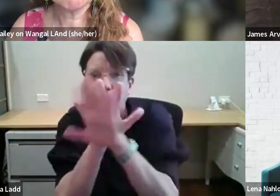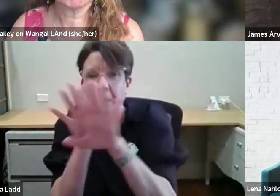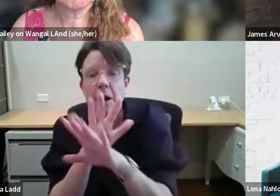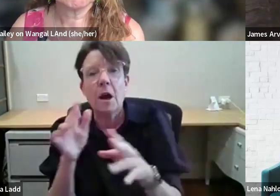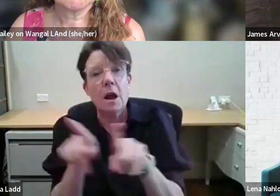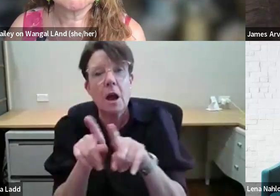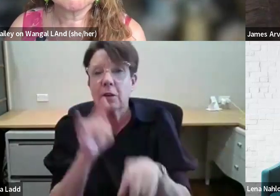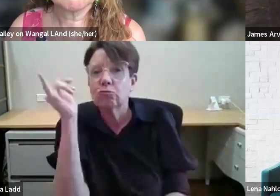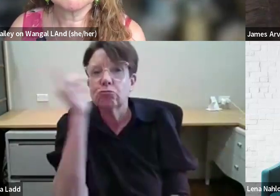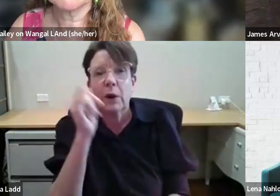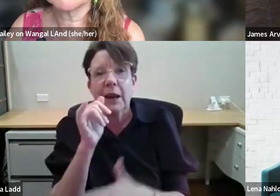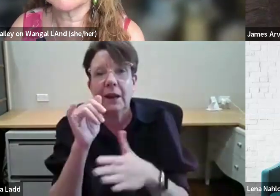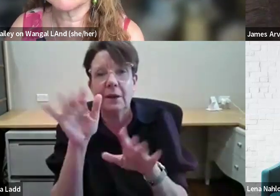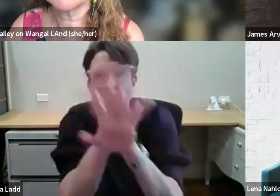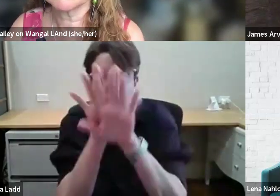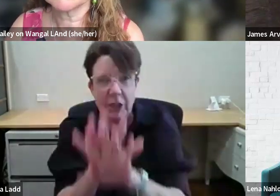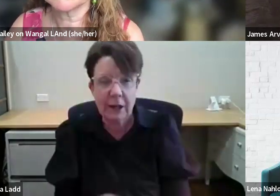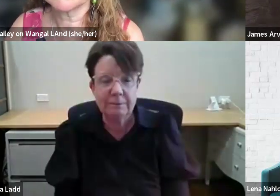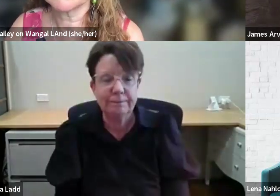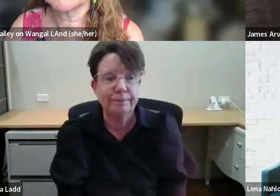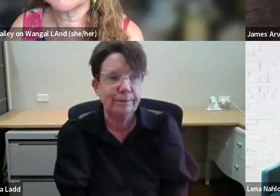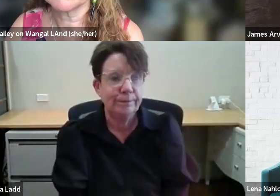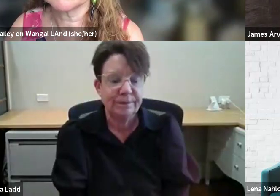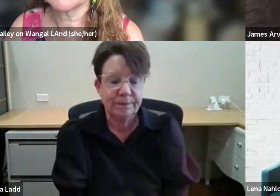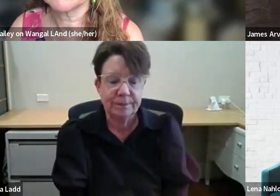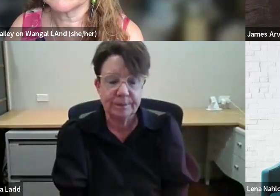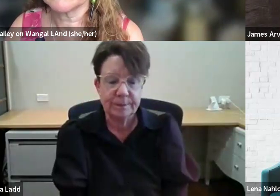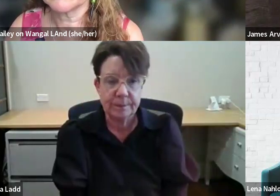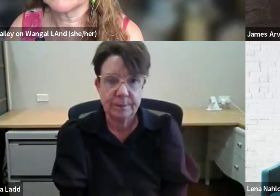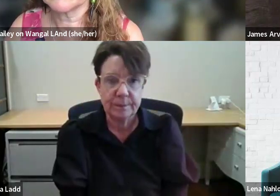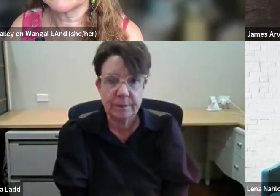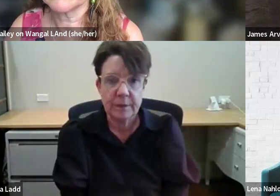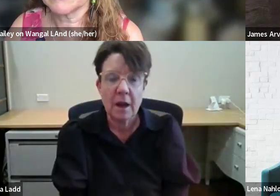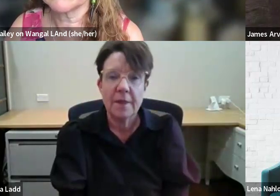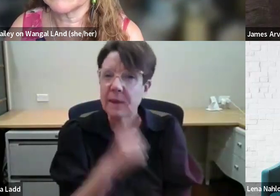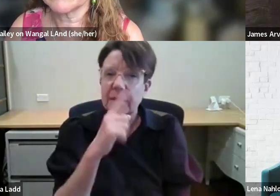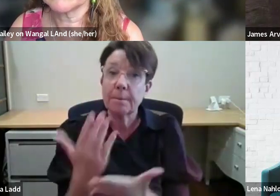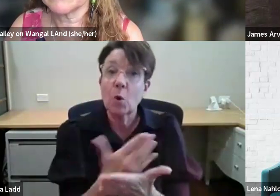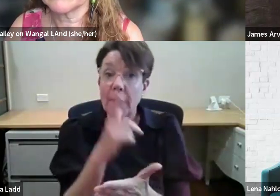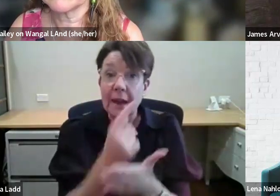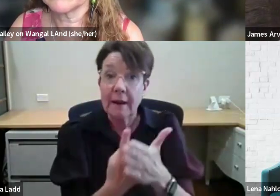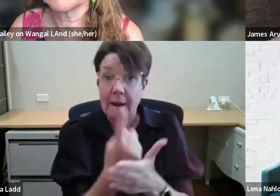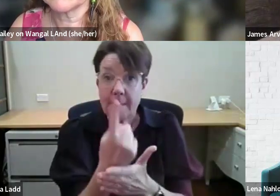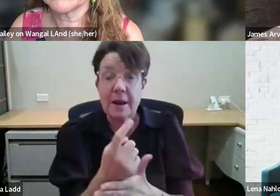structures we have had, But do give us a certain level of flexibility that I think is